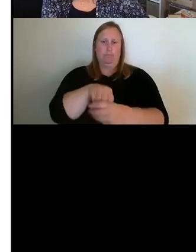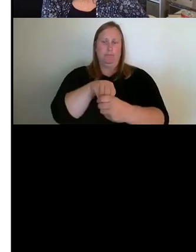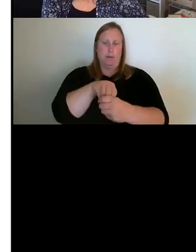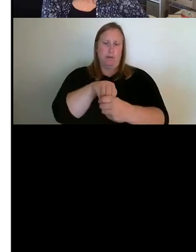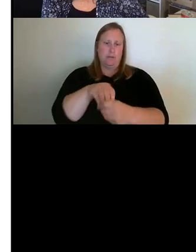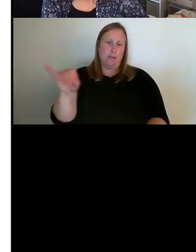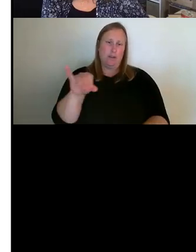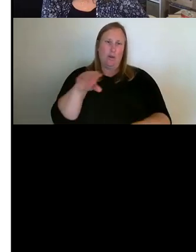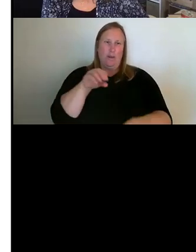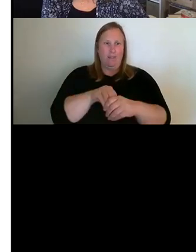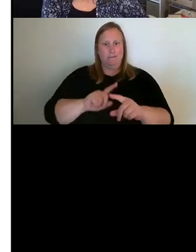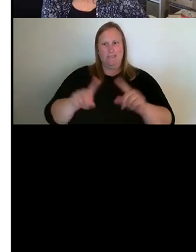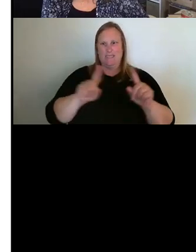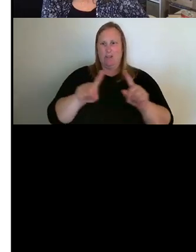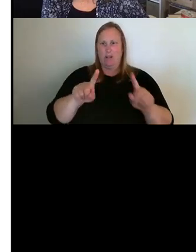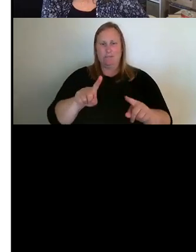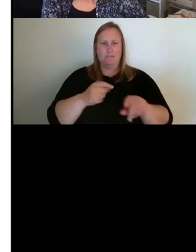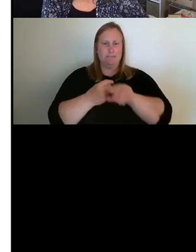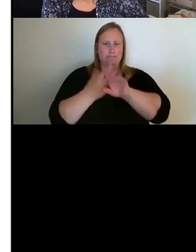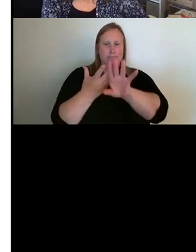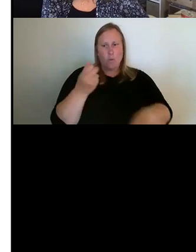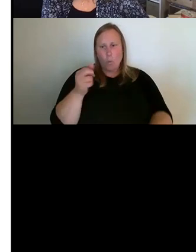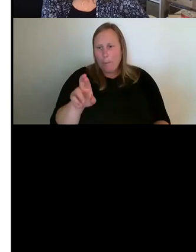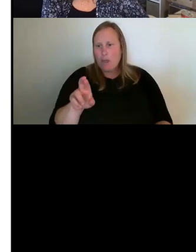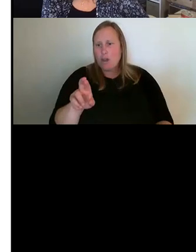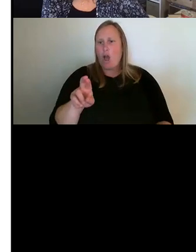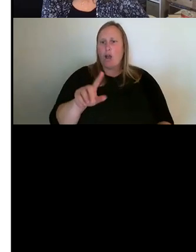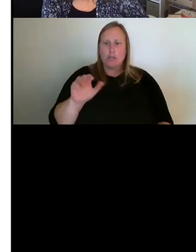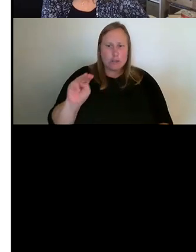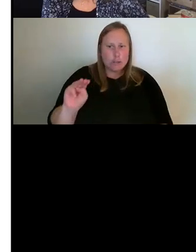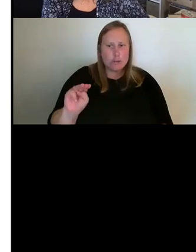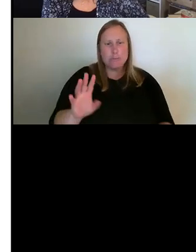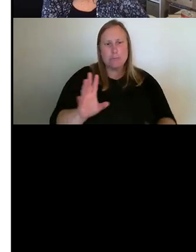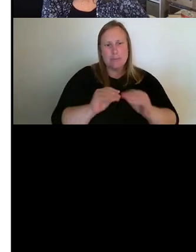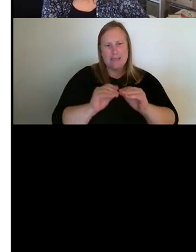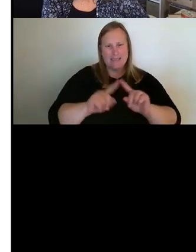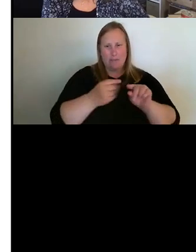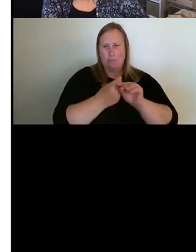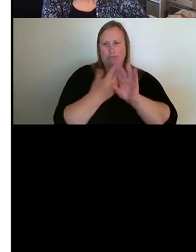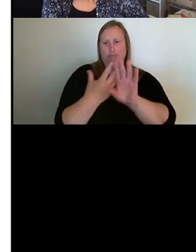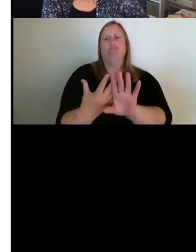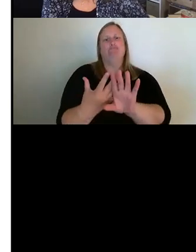spaces, regardless of the type of digital space, but we want to make sure that we have presented a new